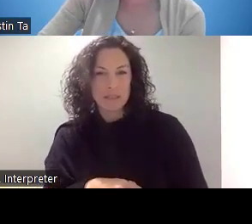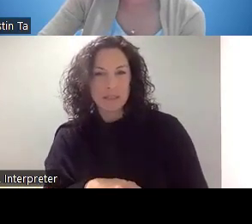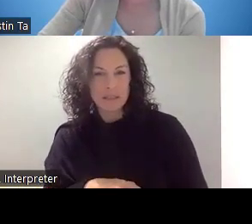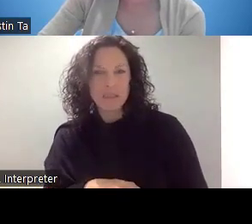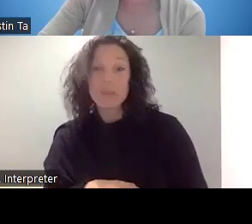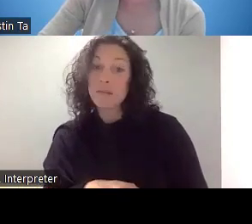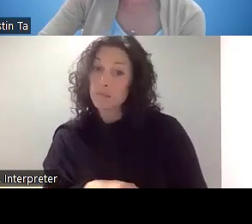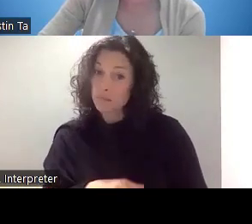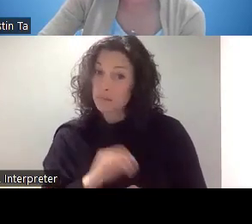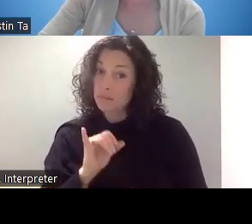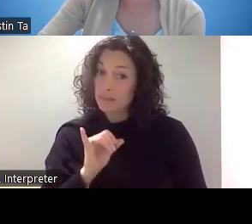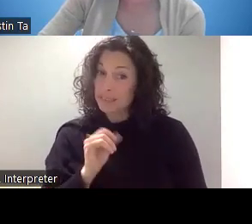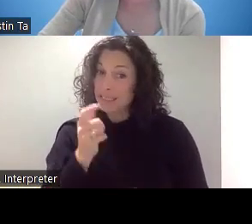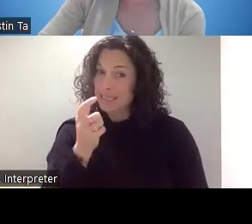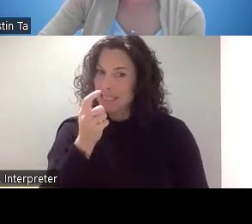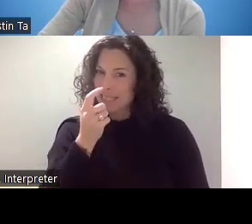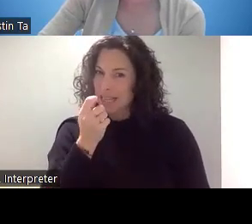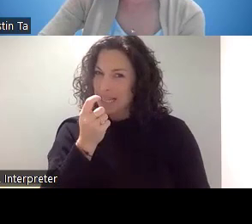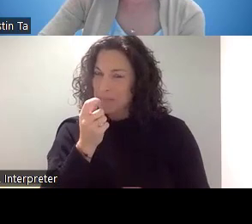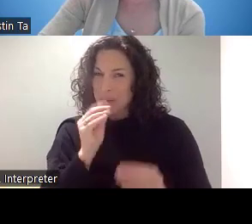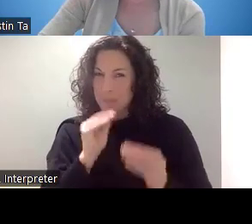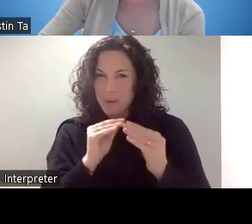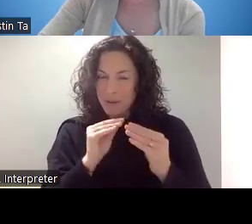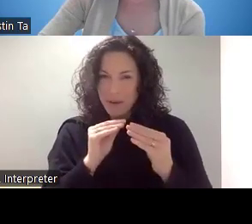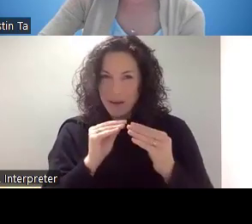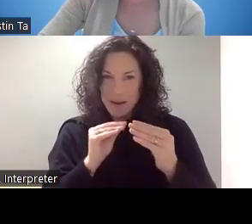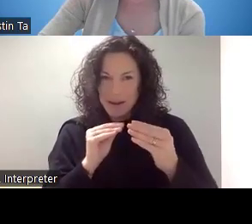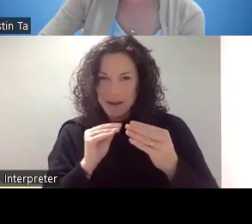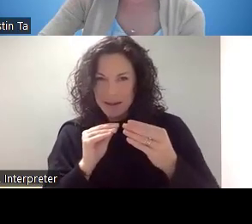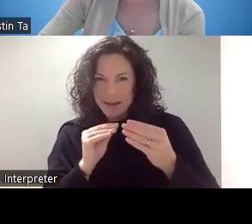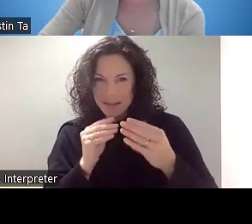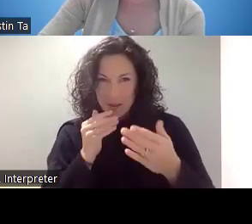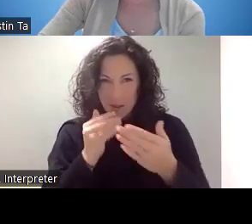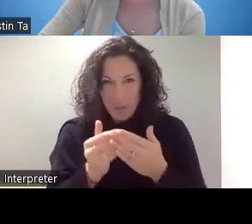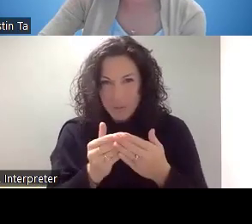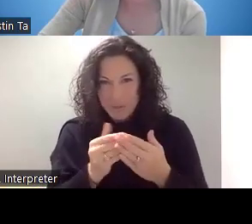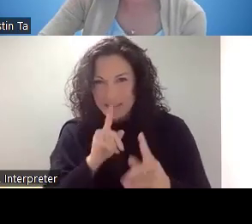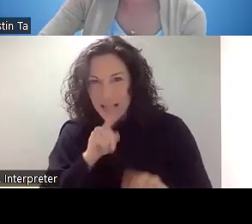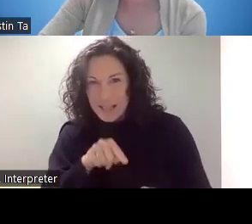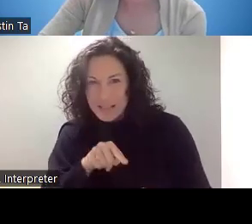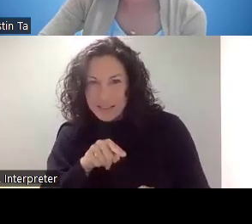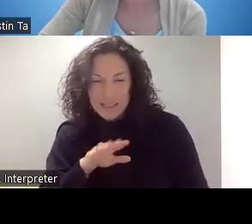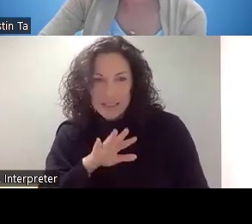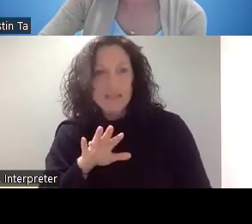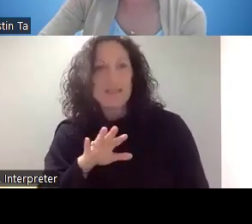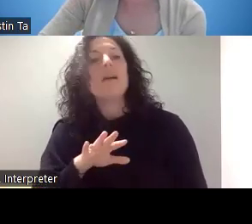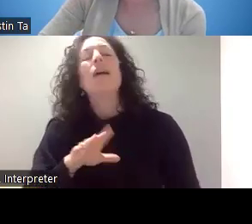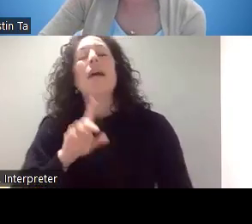Oh, so this one is a little bit closer, so let's talk a bit more about the answer. So the answer is B.